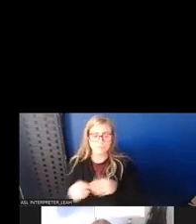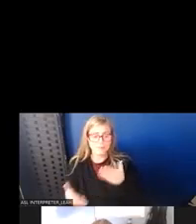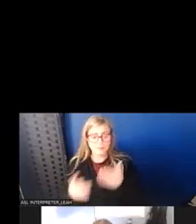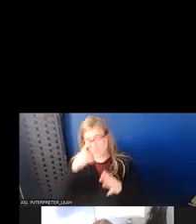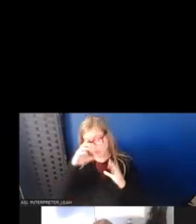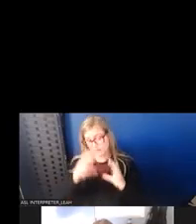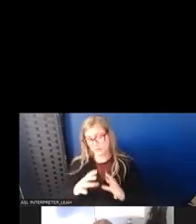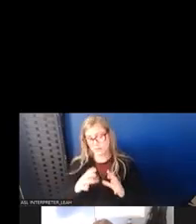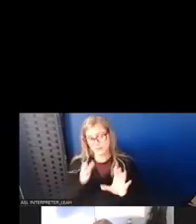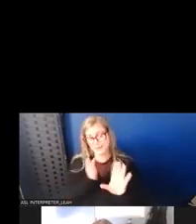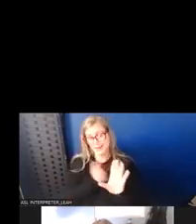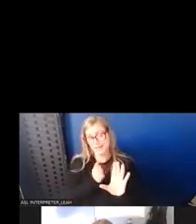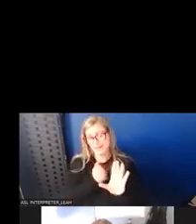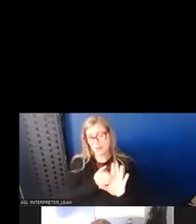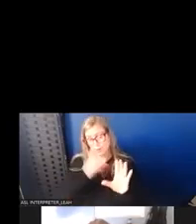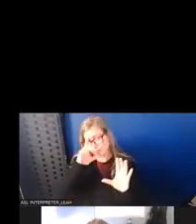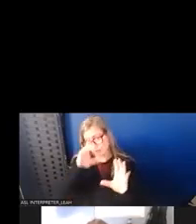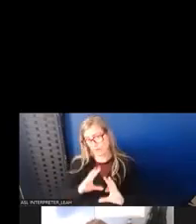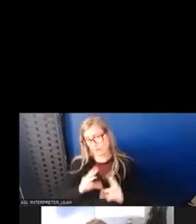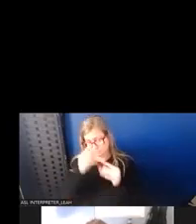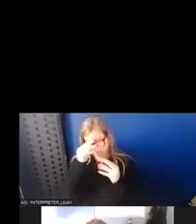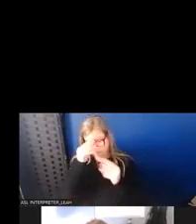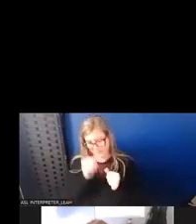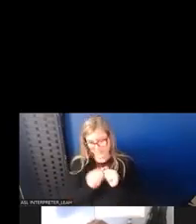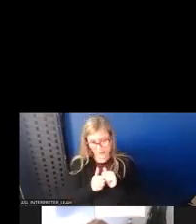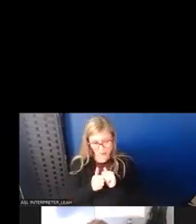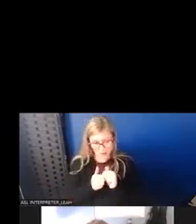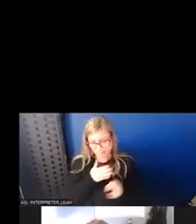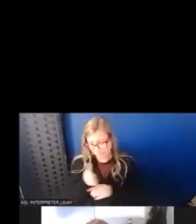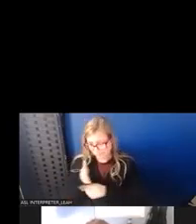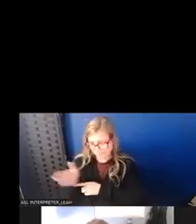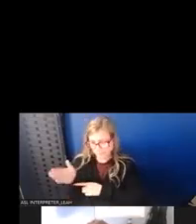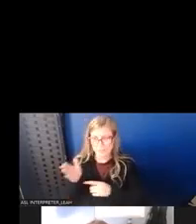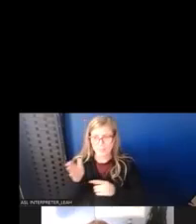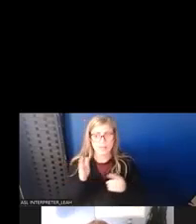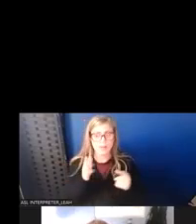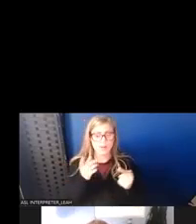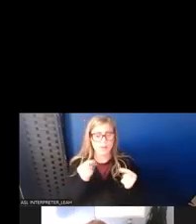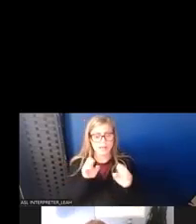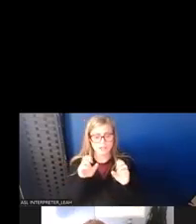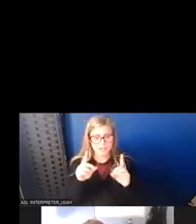Like, how do you think? What kind of educational attainment do you have? What are really your strengths?